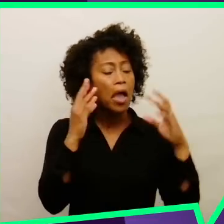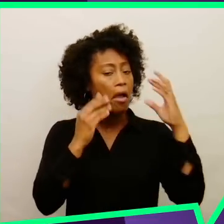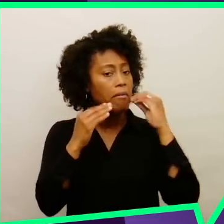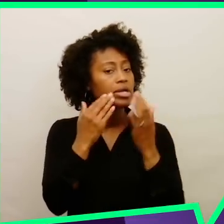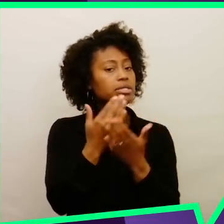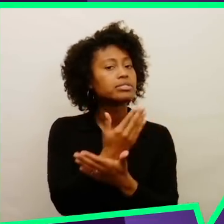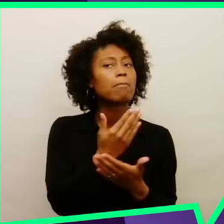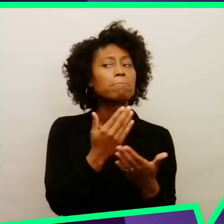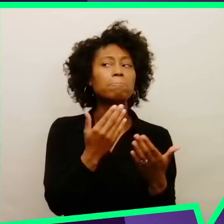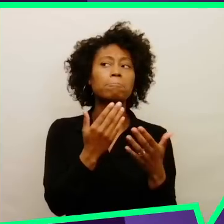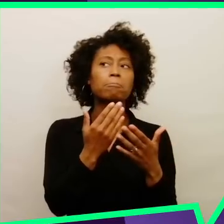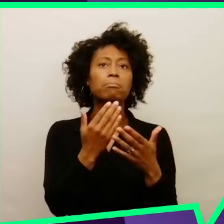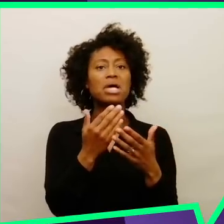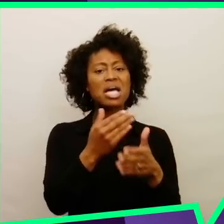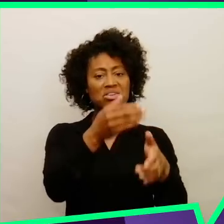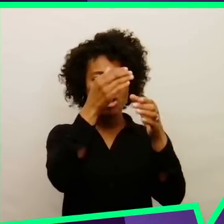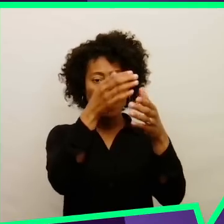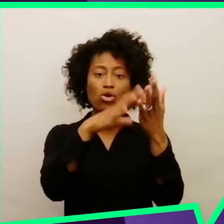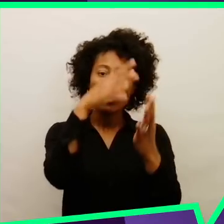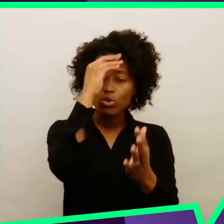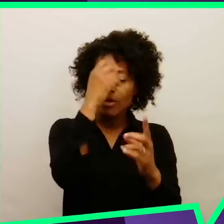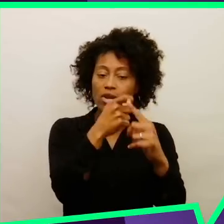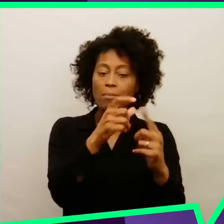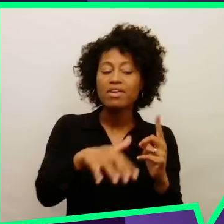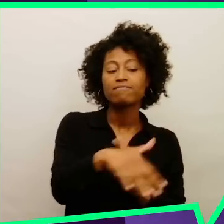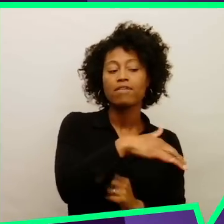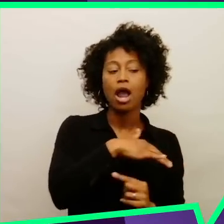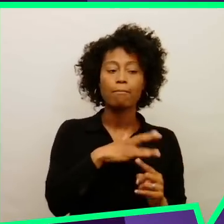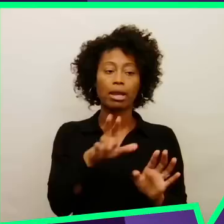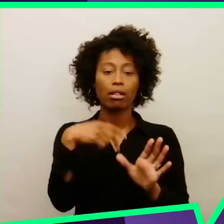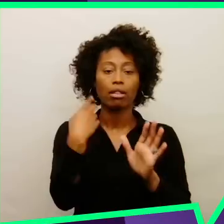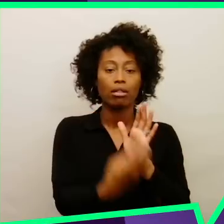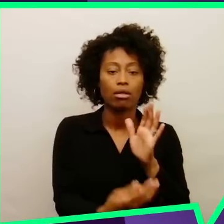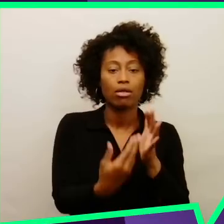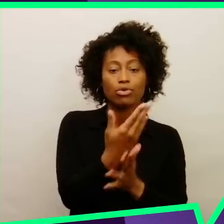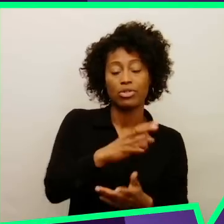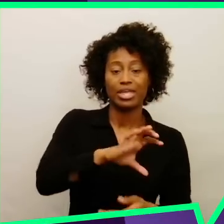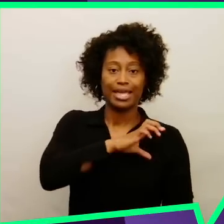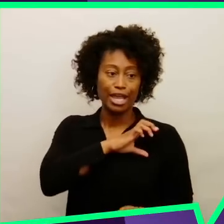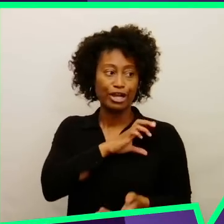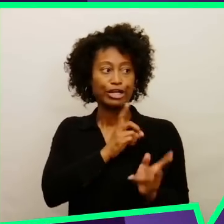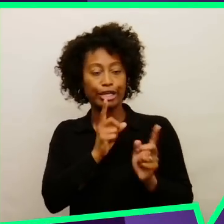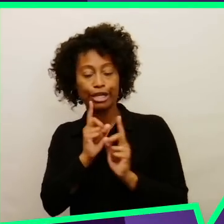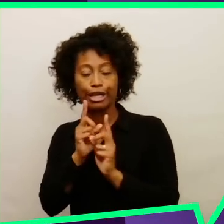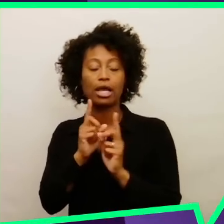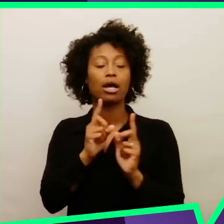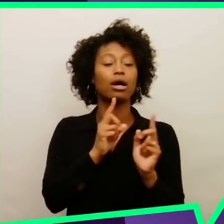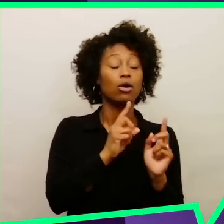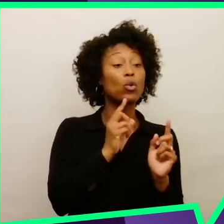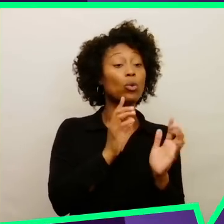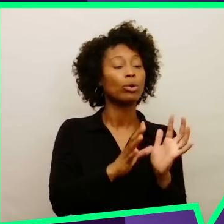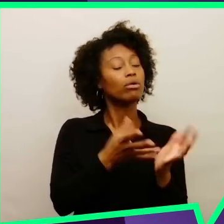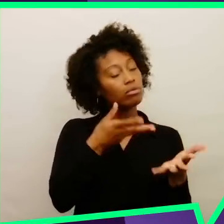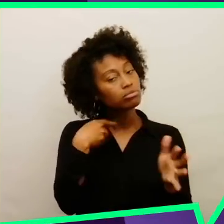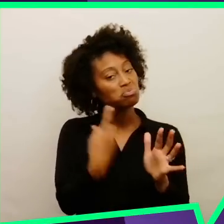that we can learn about through the environment that we're immersed in, through the characters that we talk to, and things like that. But there's also this opportunity